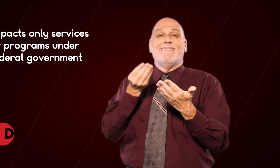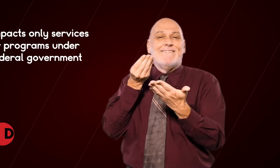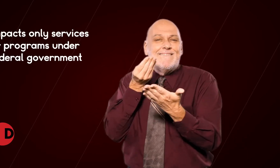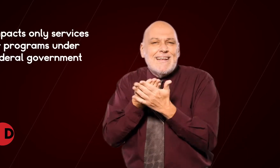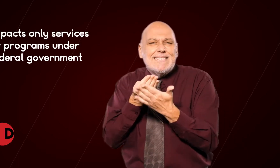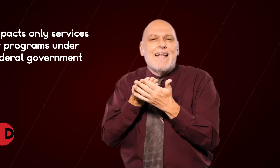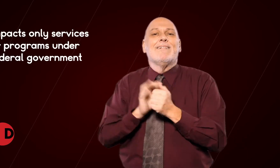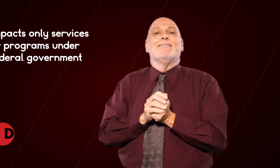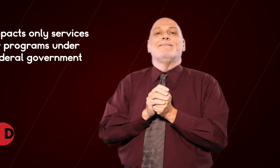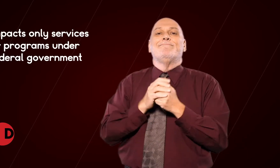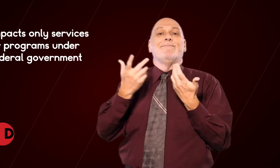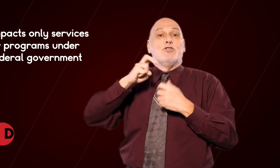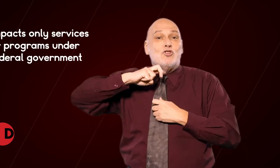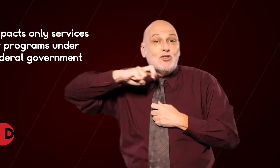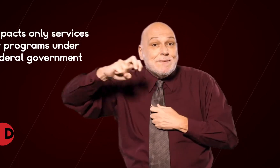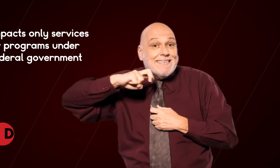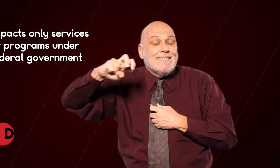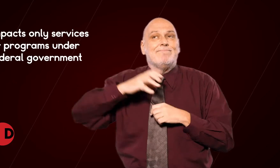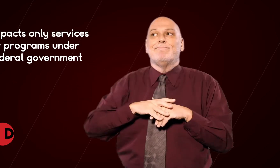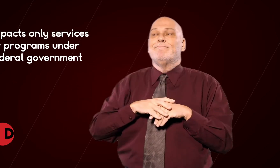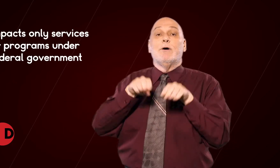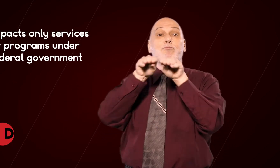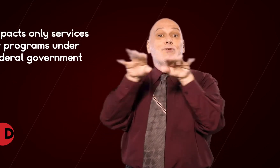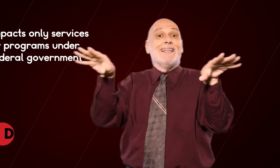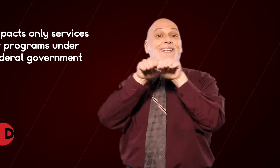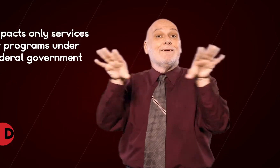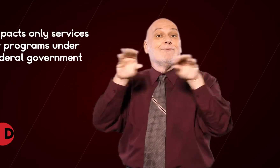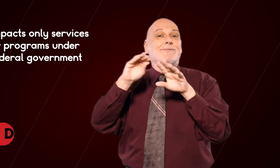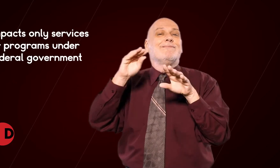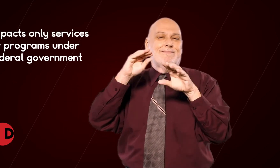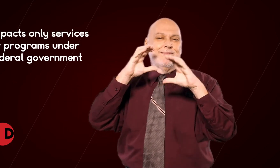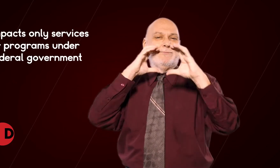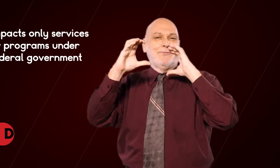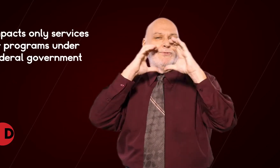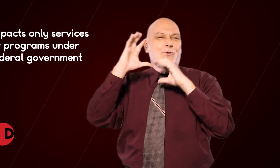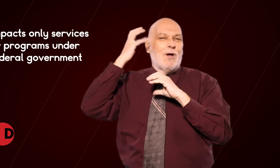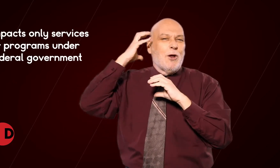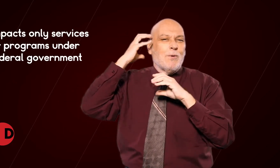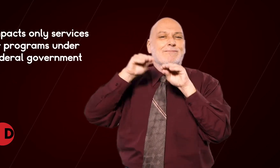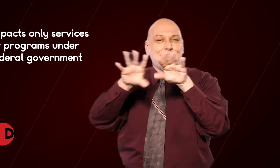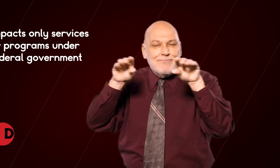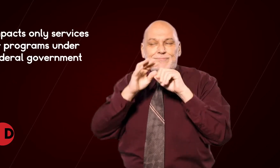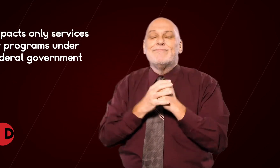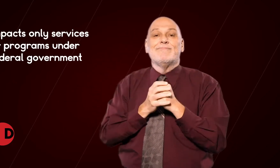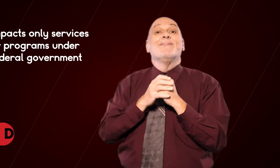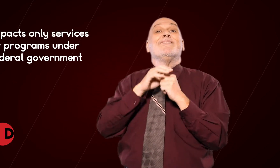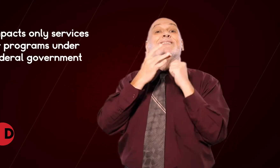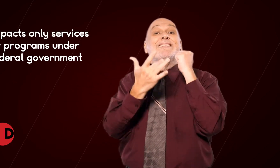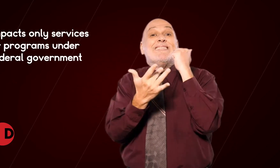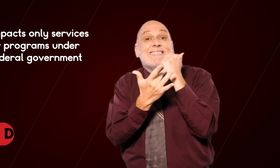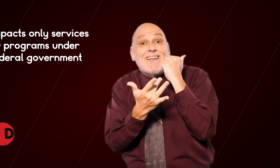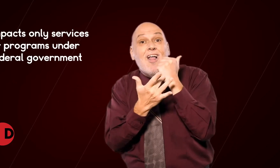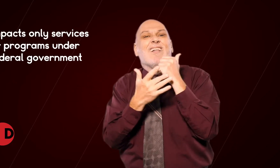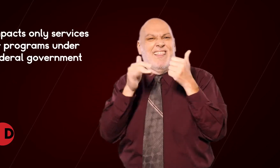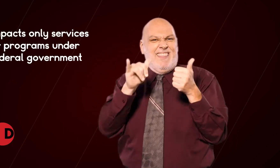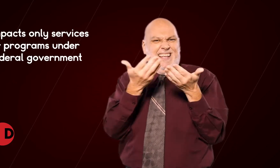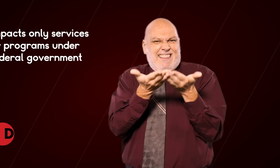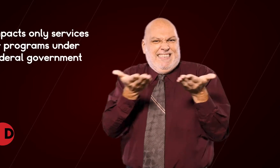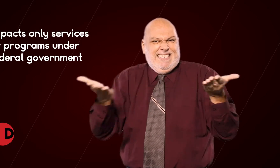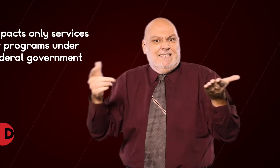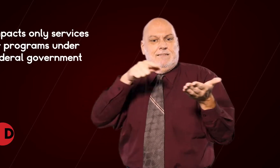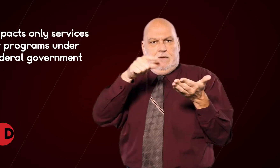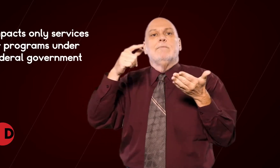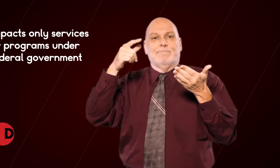army, mounted police, banking and finance, transportation,